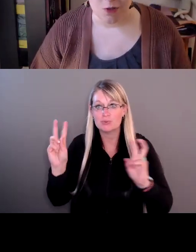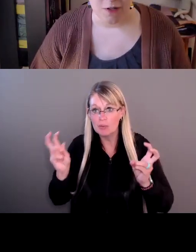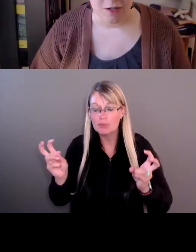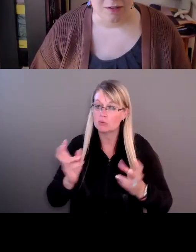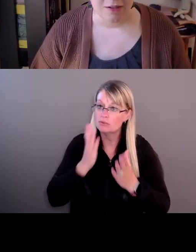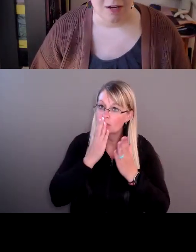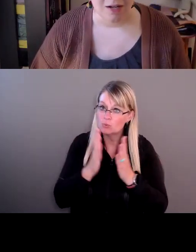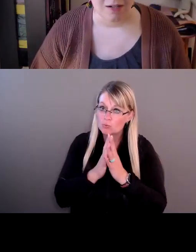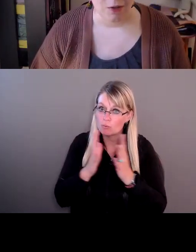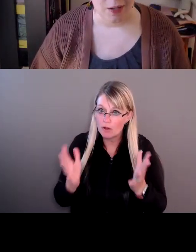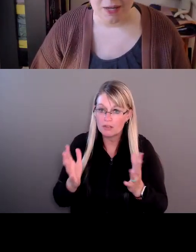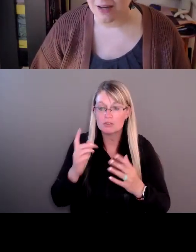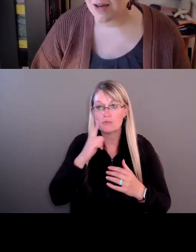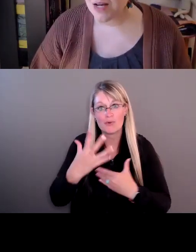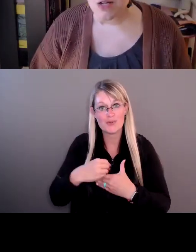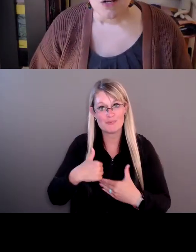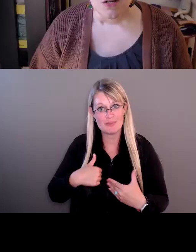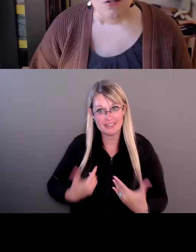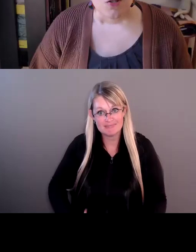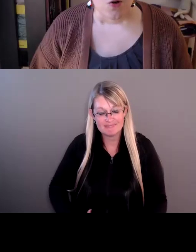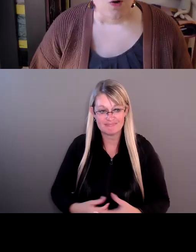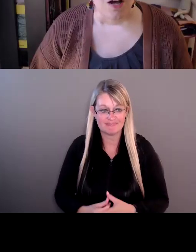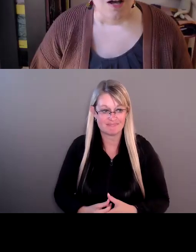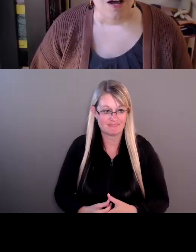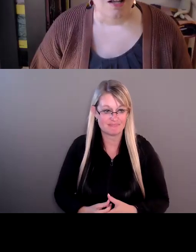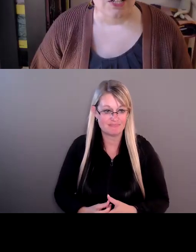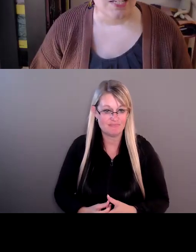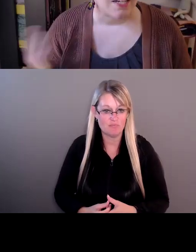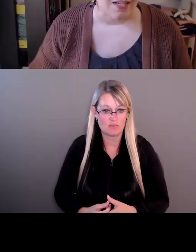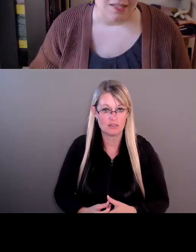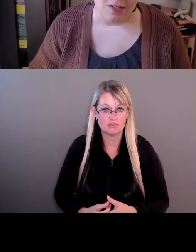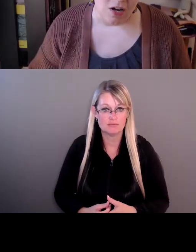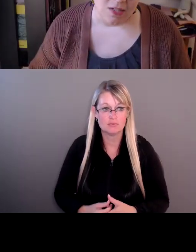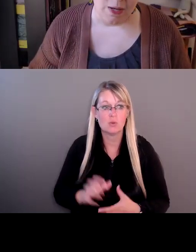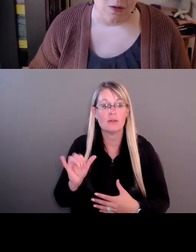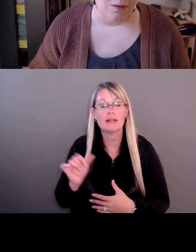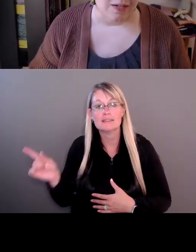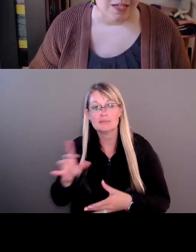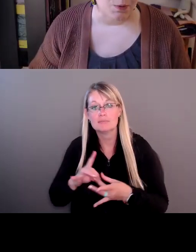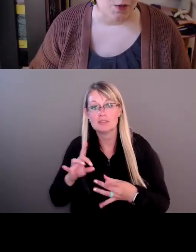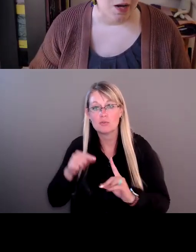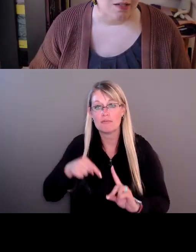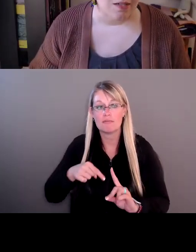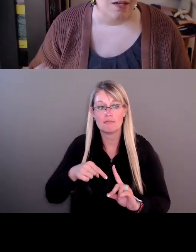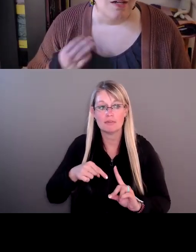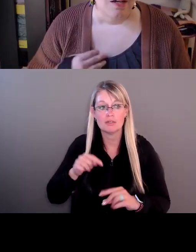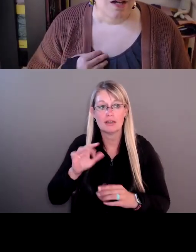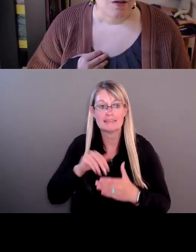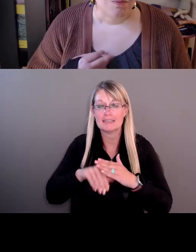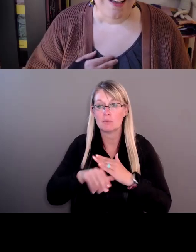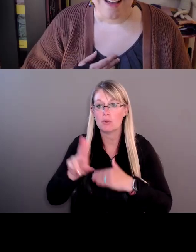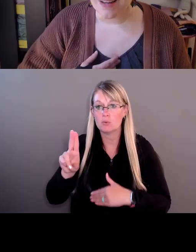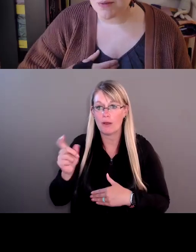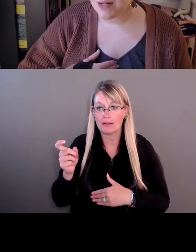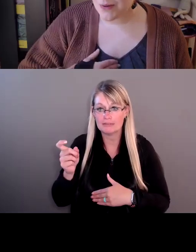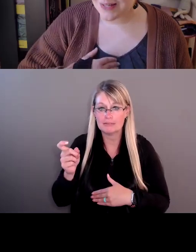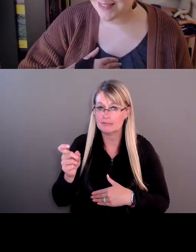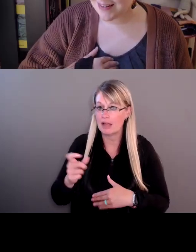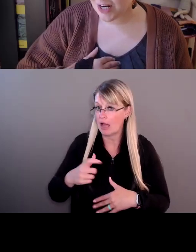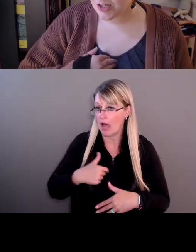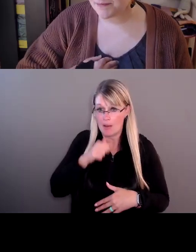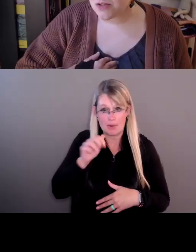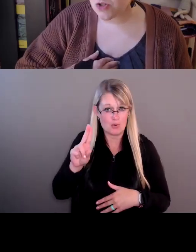for including me. So like Jay said, yes, this talk is about Accessible UX, I am not a UX designer,